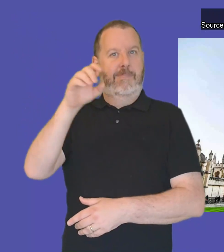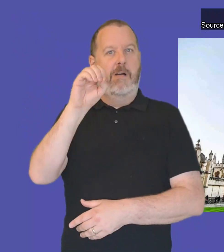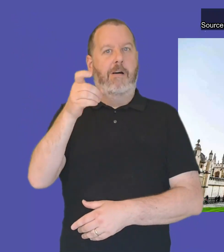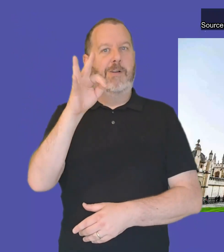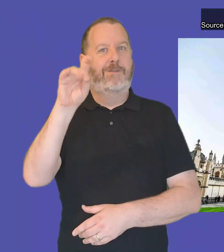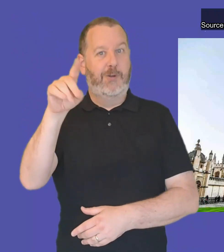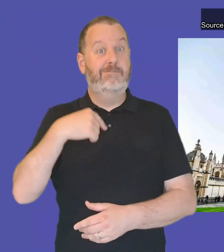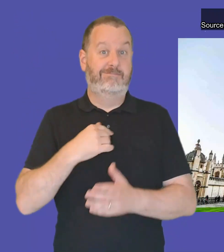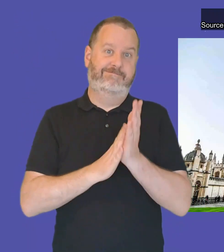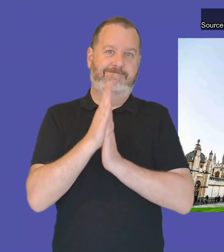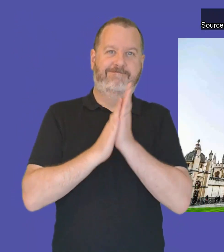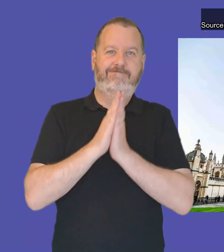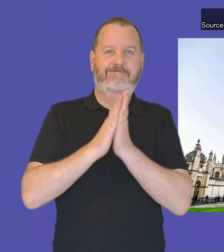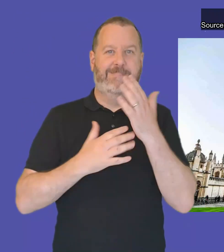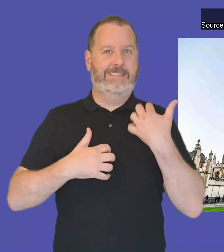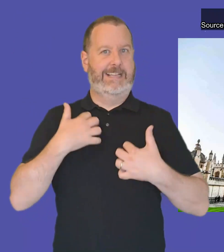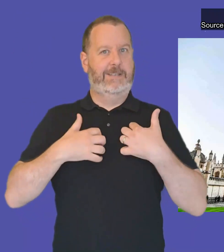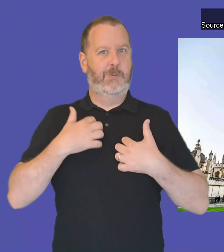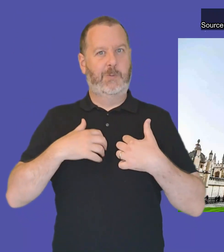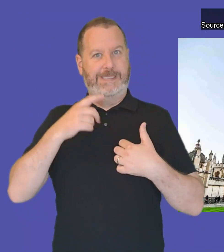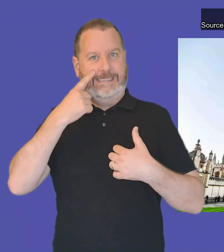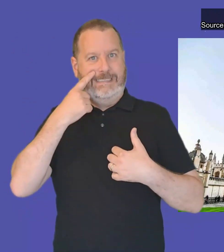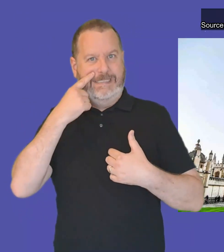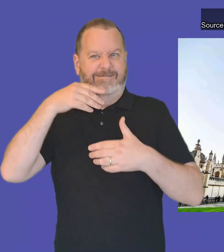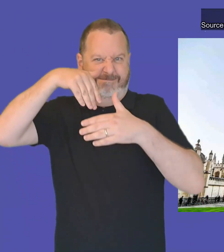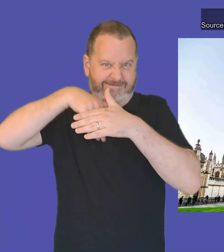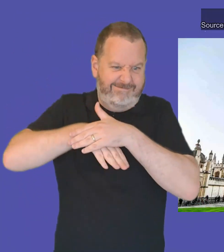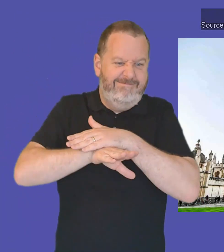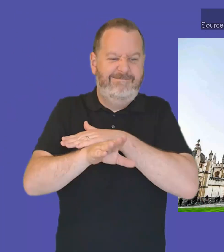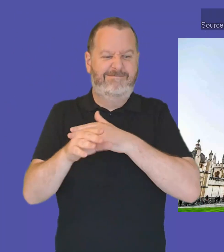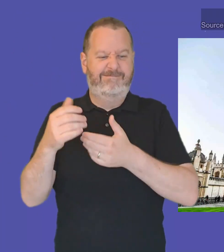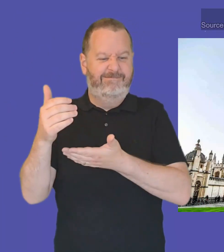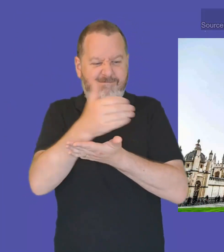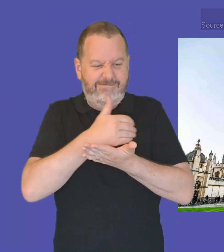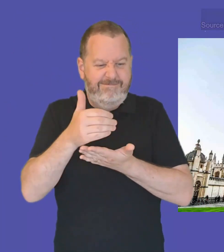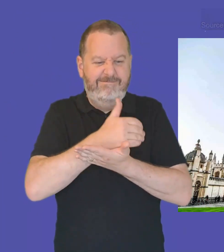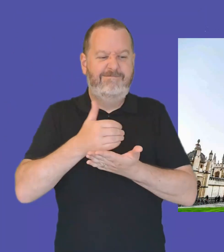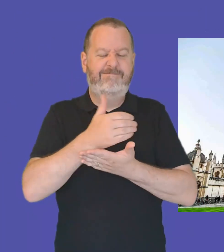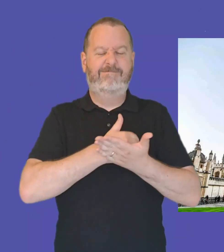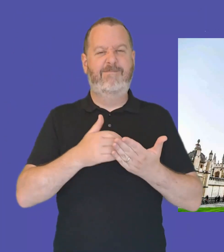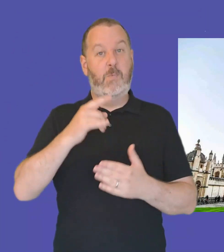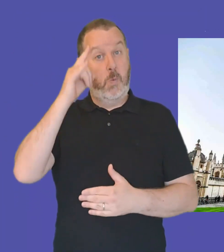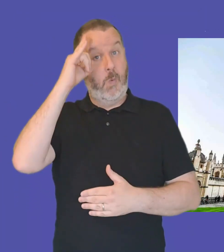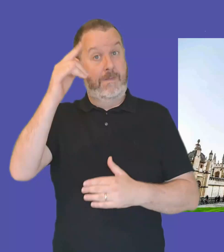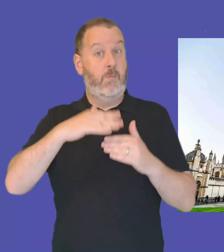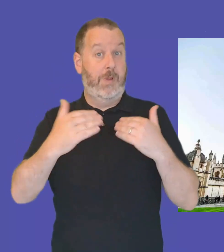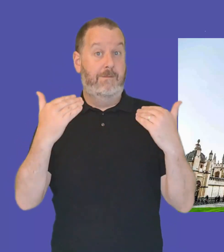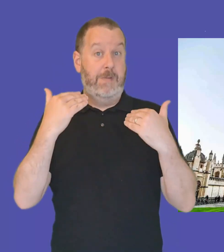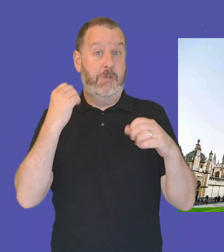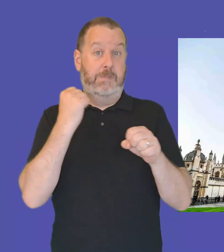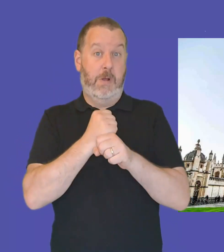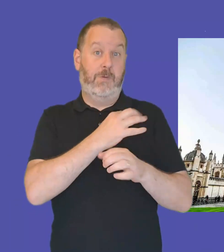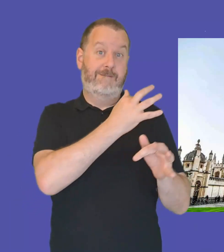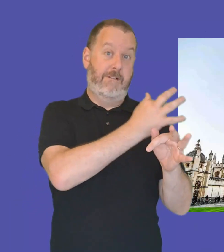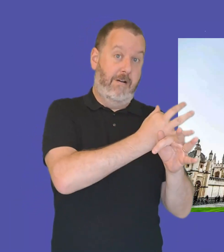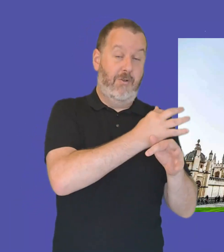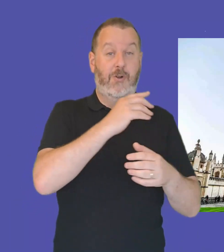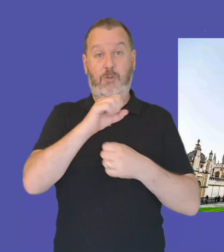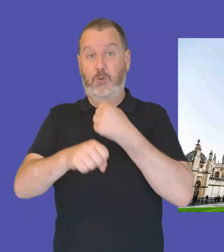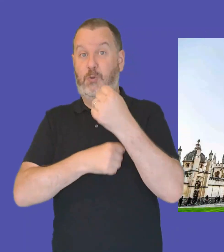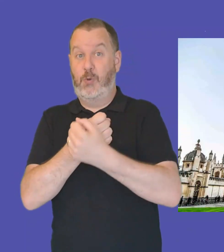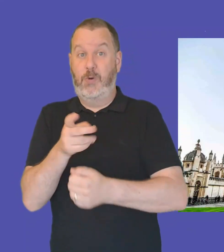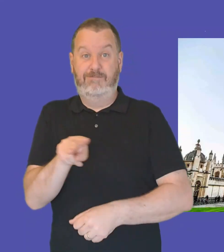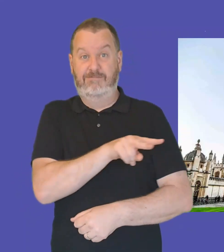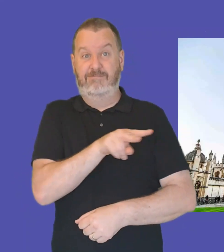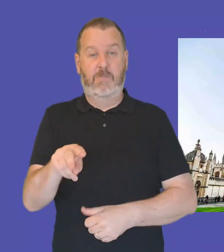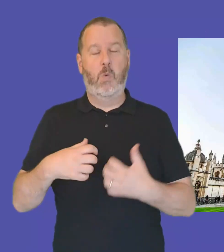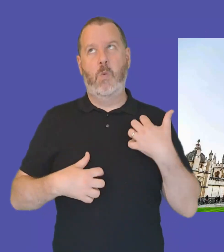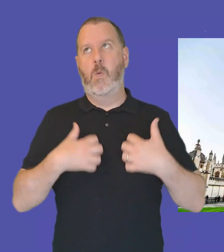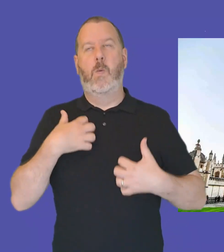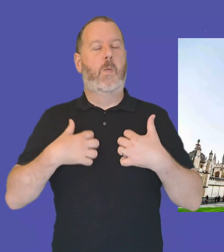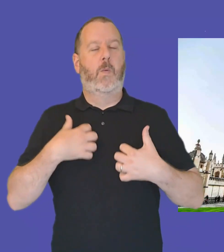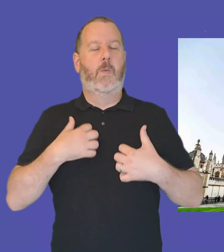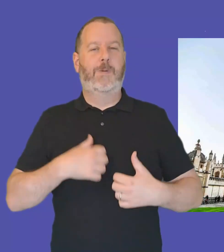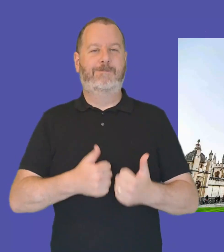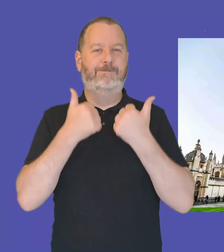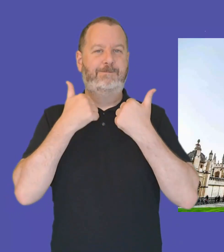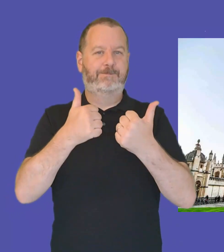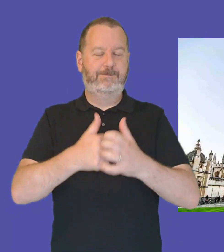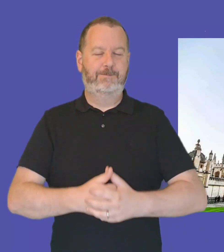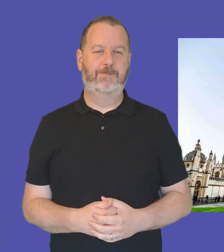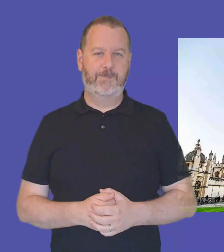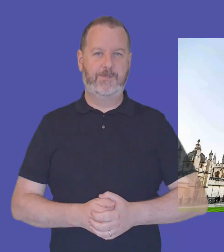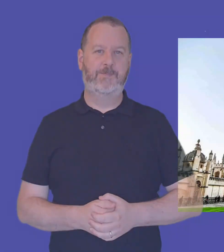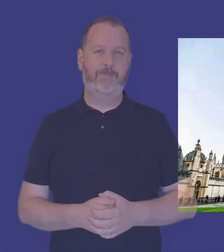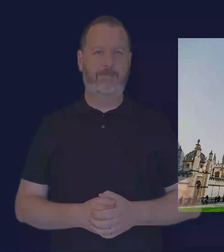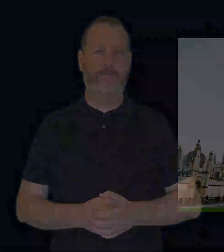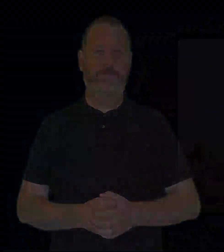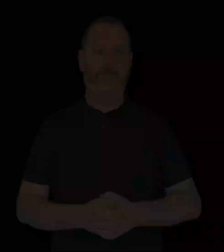Hopefully I will come across more detail about this fascinating father and son.